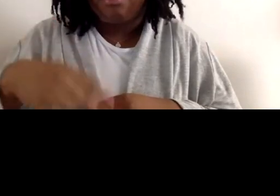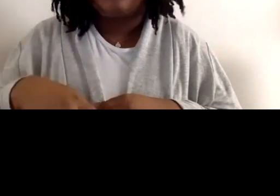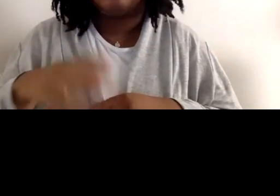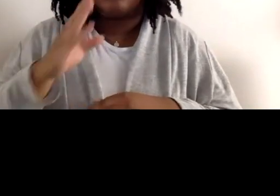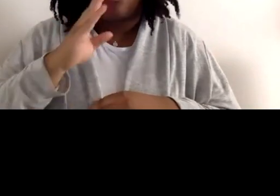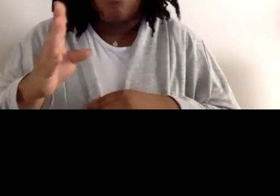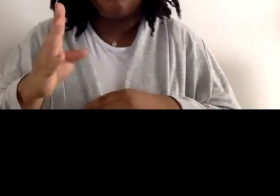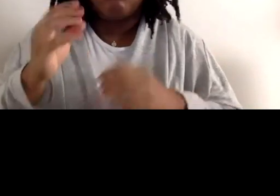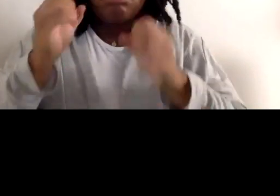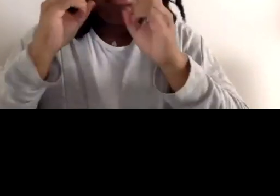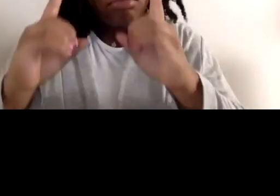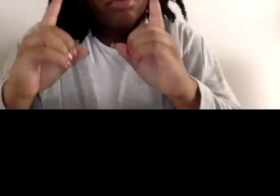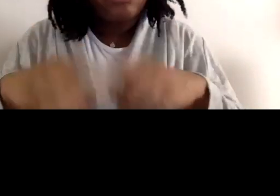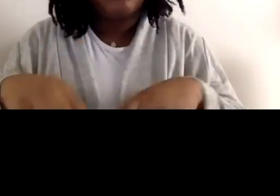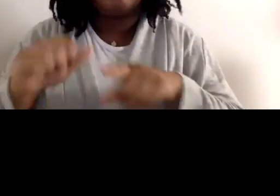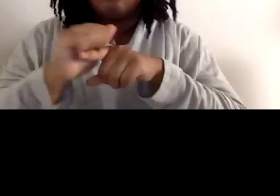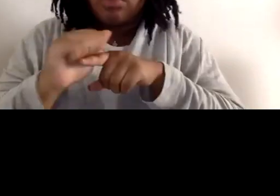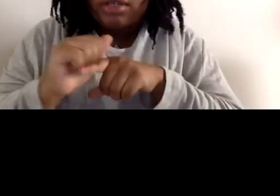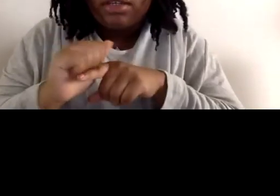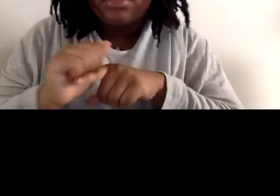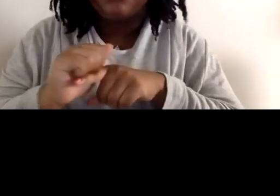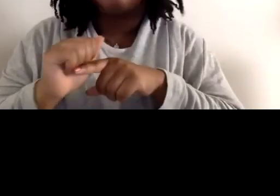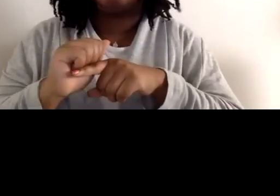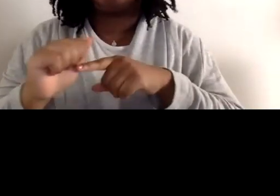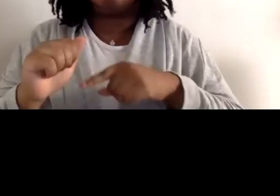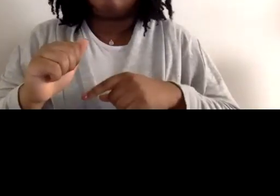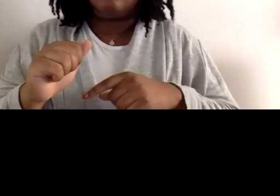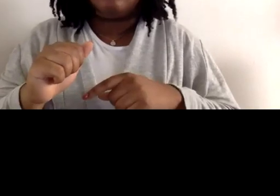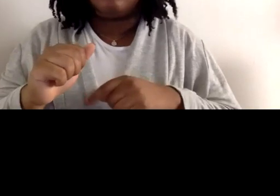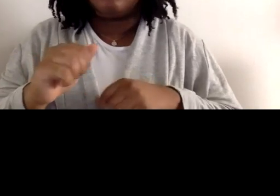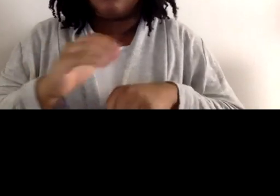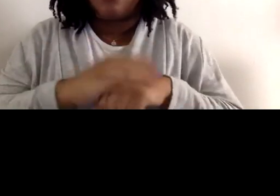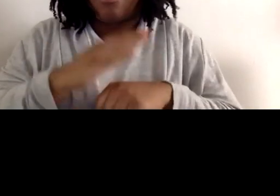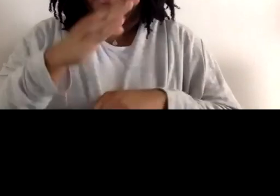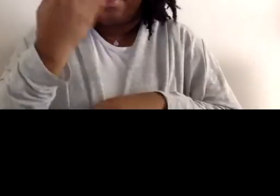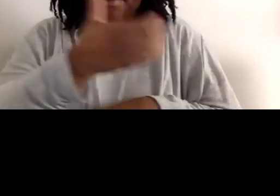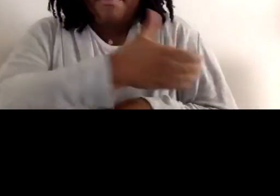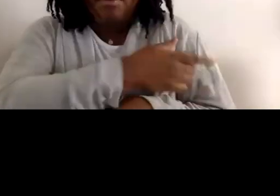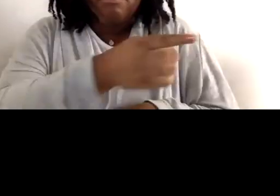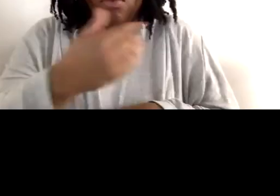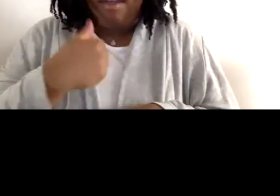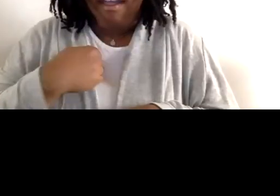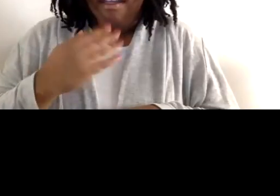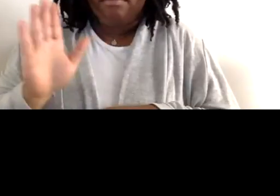and the training and educating us on Black Power, if you have a question at any point,